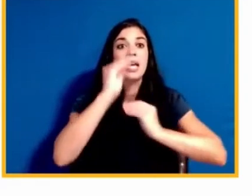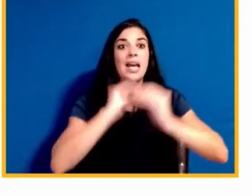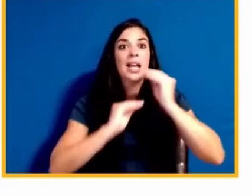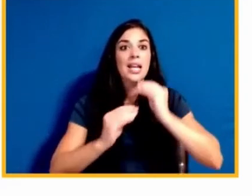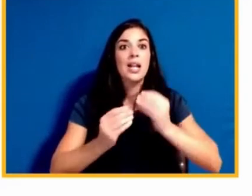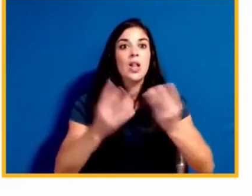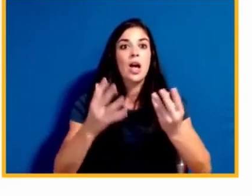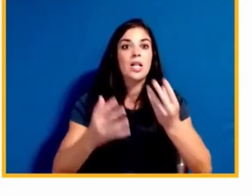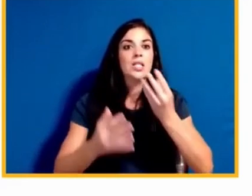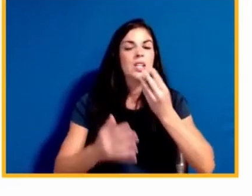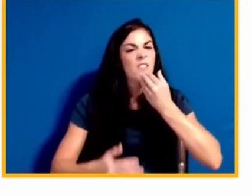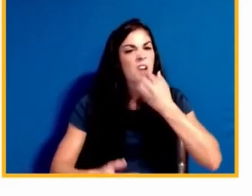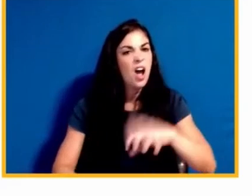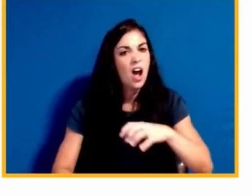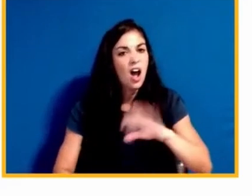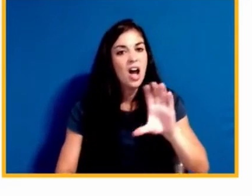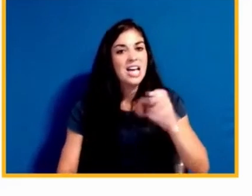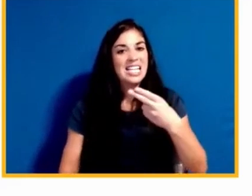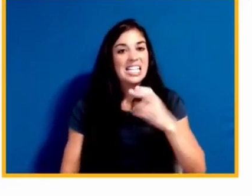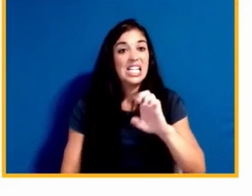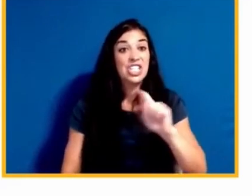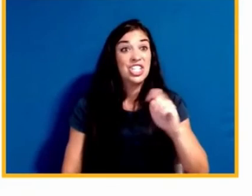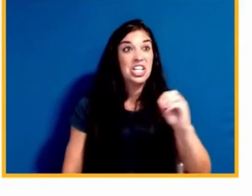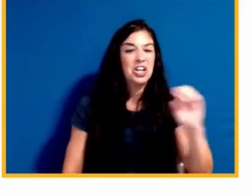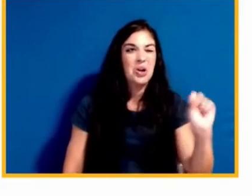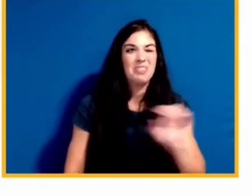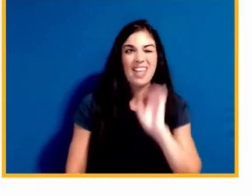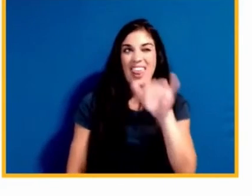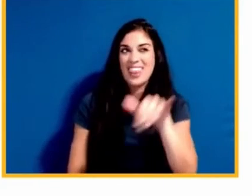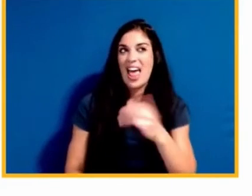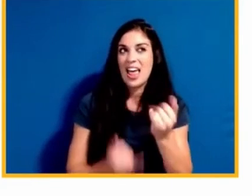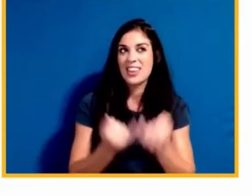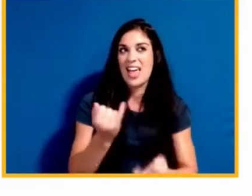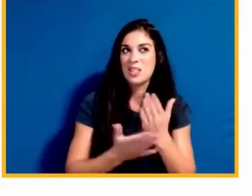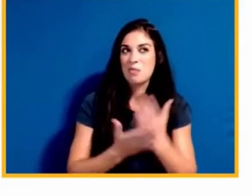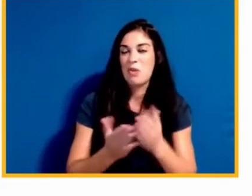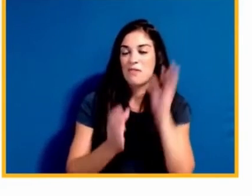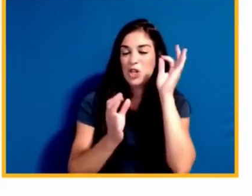Flamin' Hot Cheetos. Yeah. Do that, do that last part for sure.